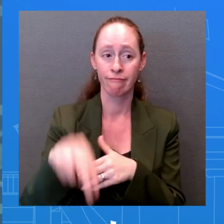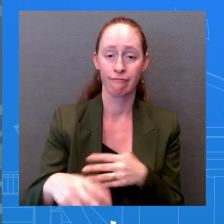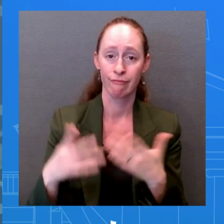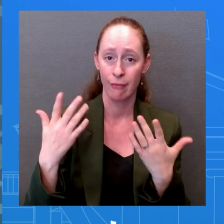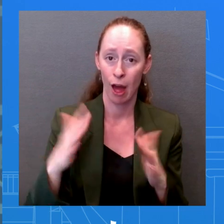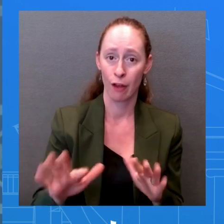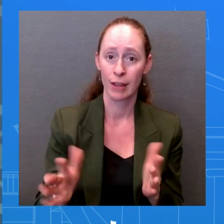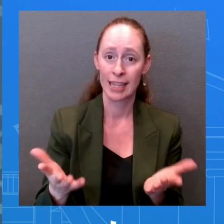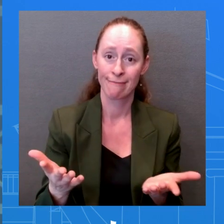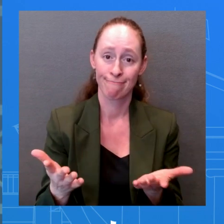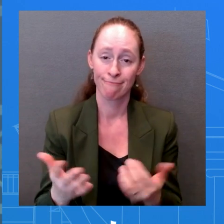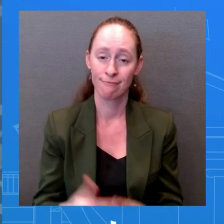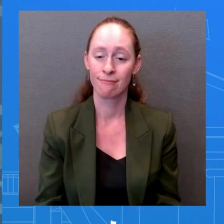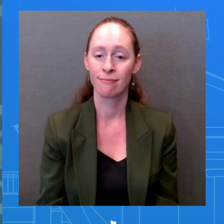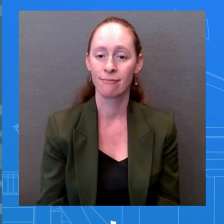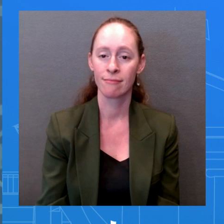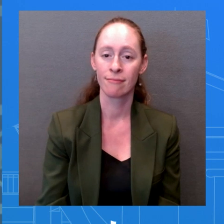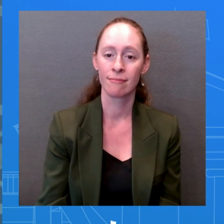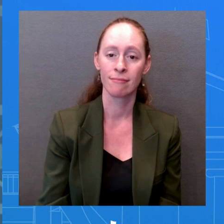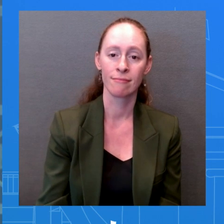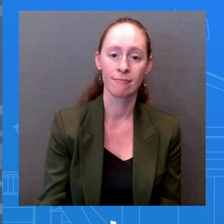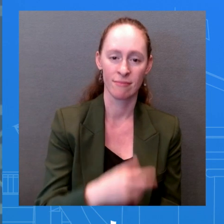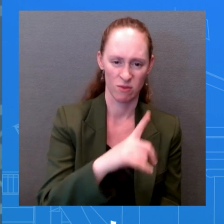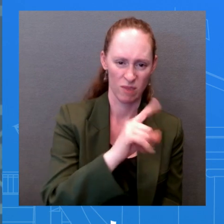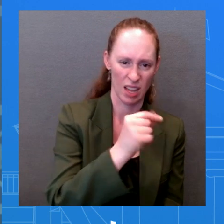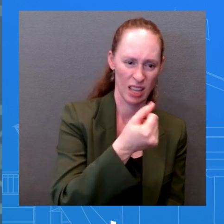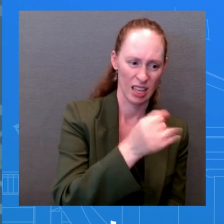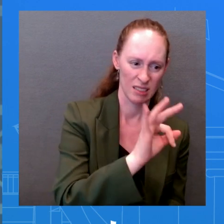it's required $22.6 million in repairs.